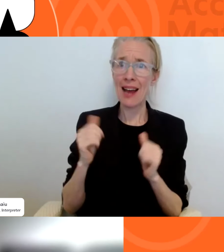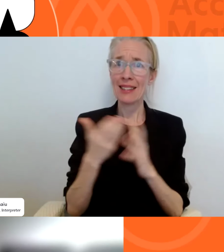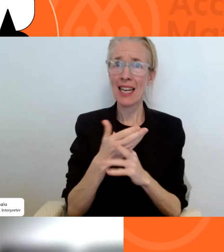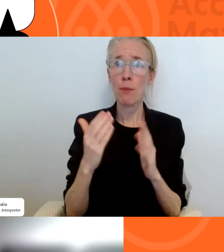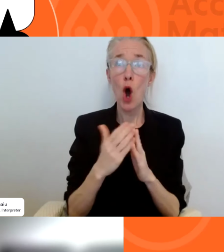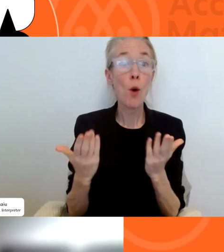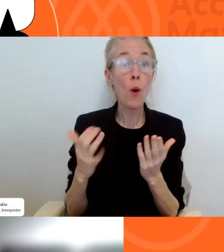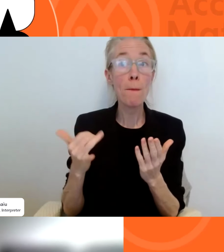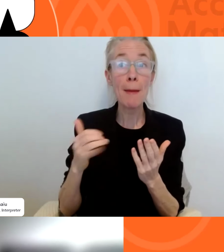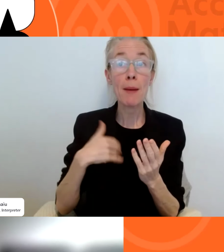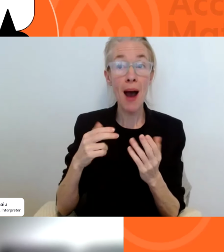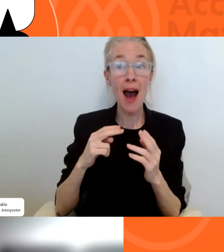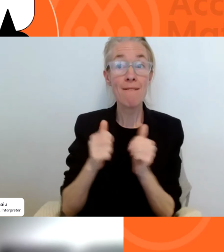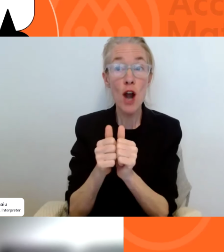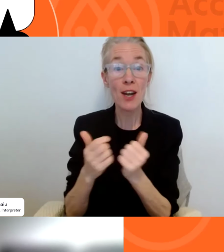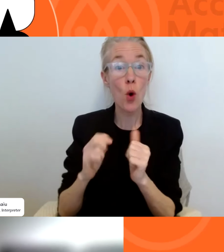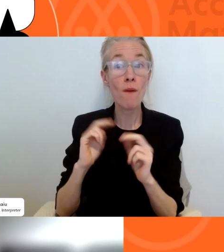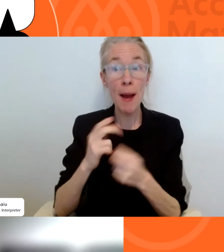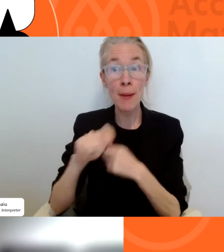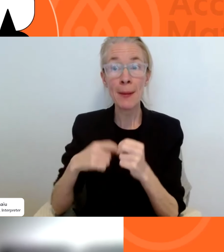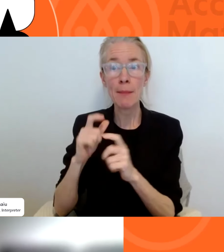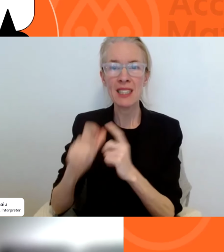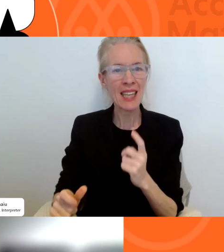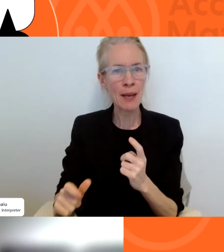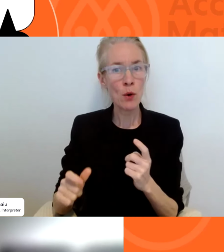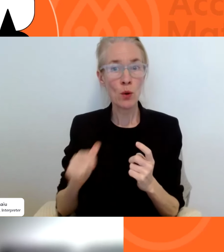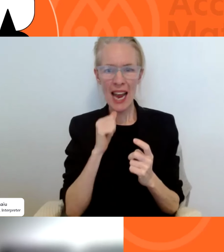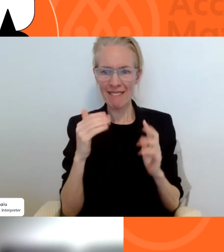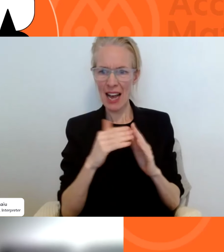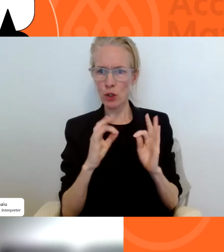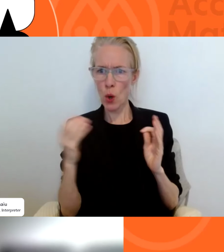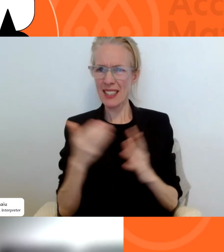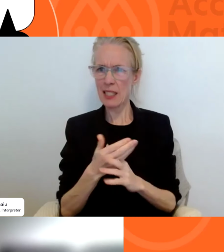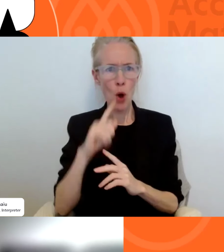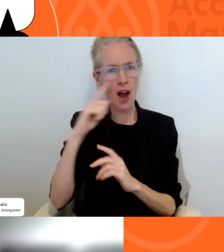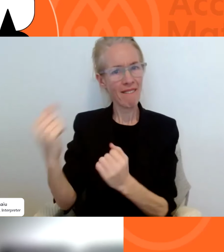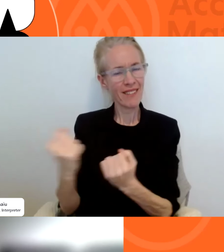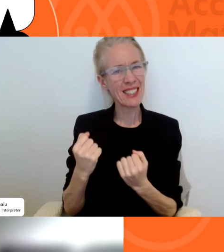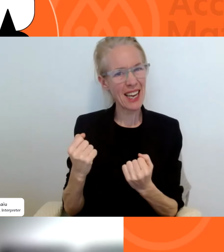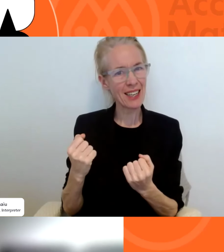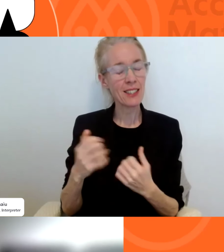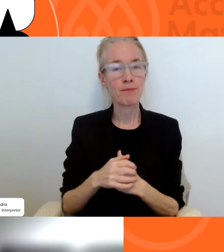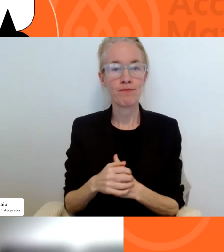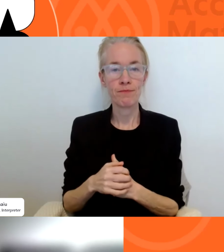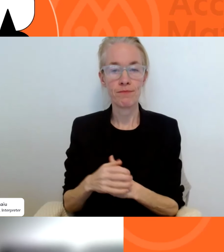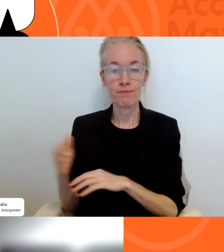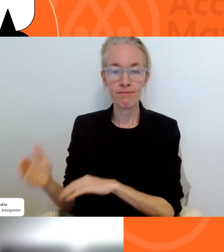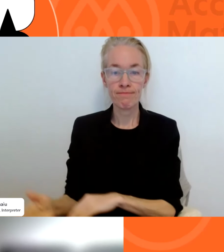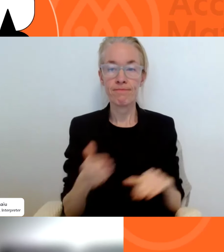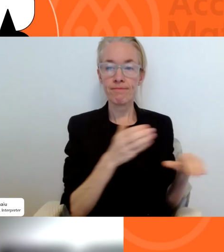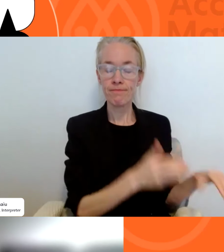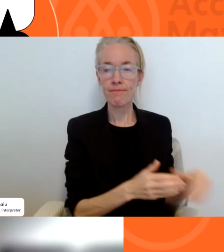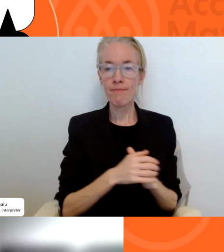so let's get started with our panels. So please let's welcome the deciders.